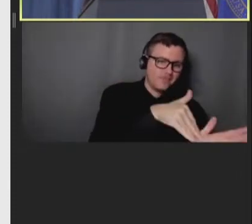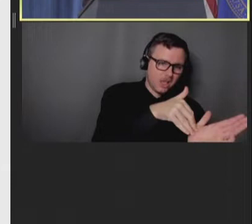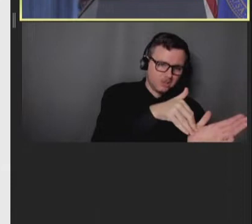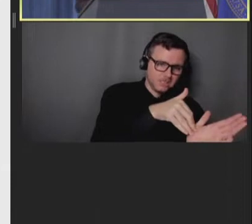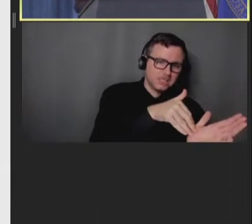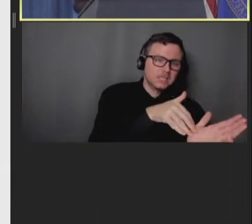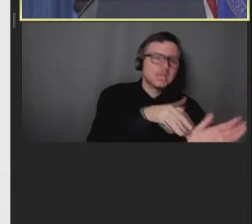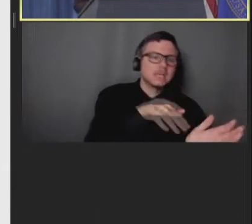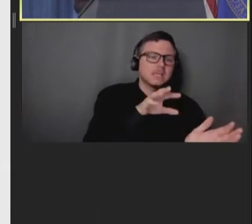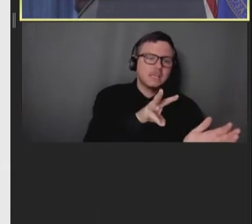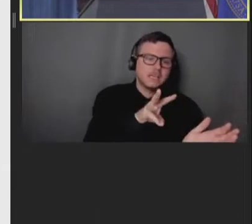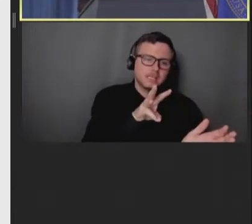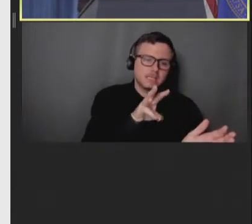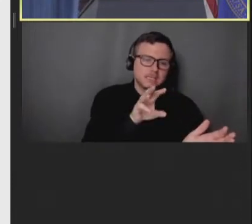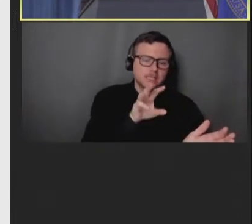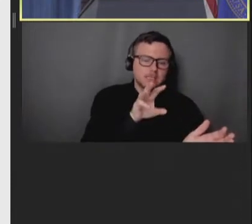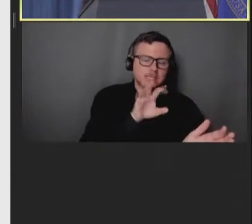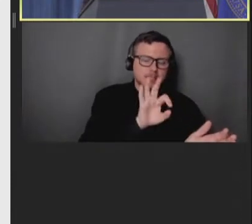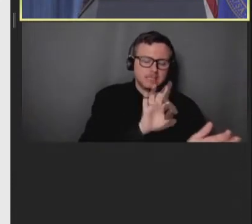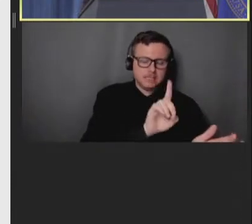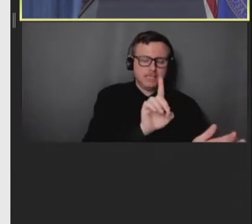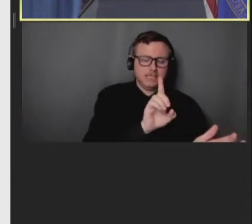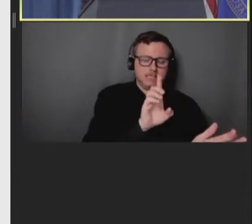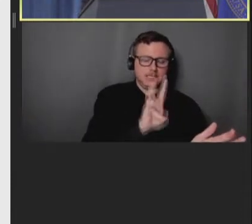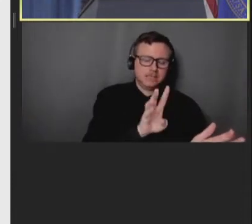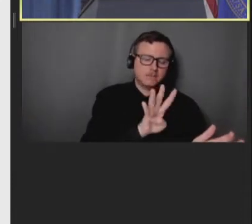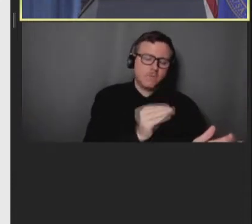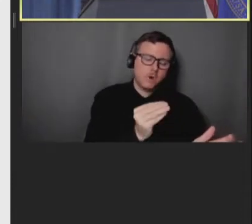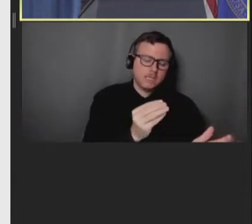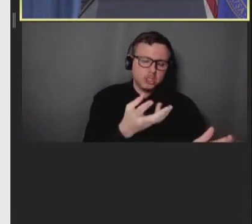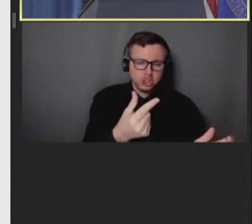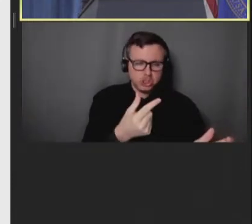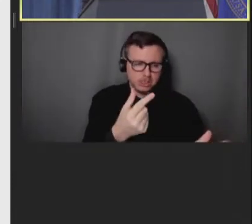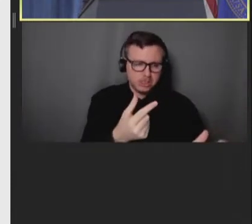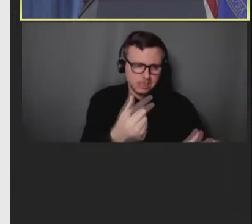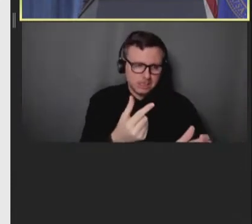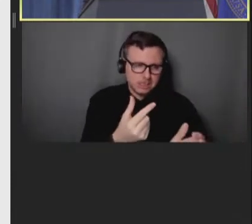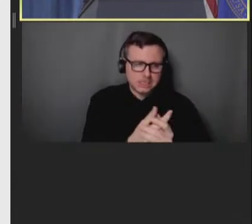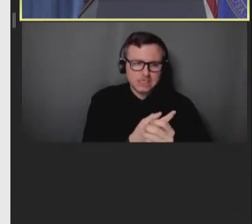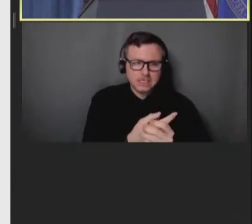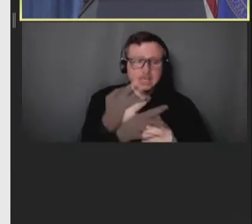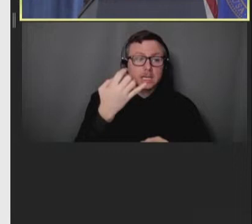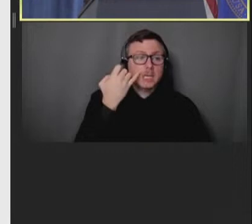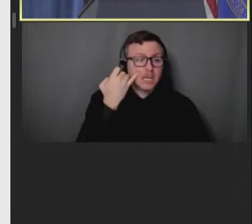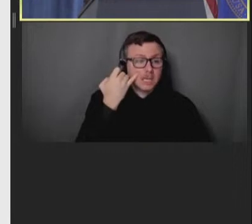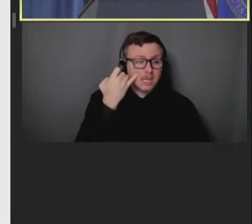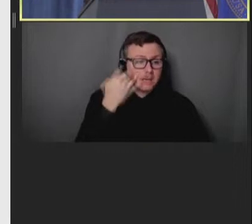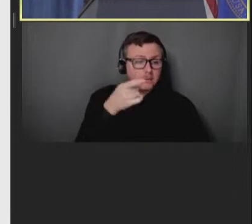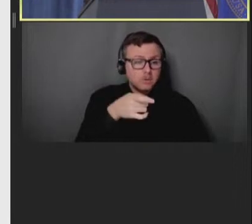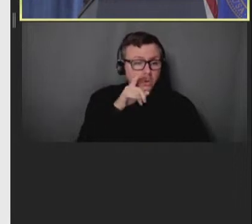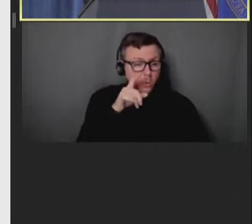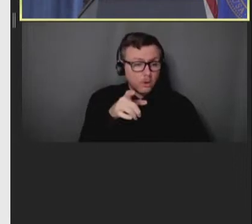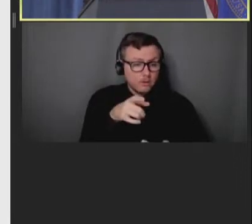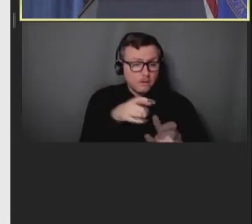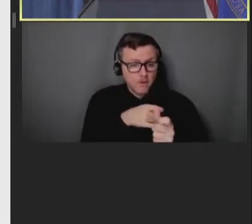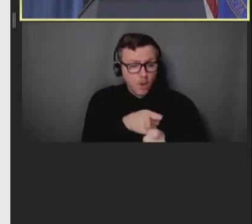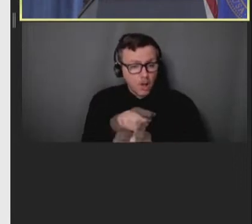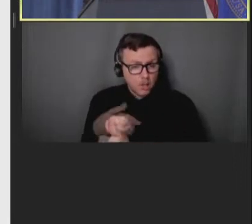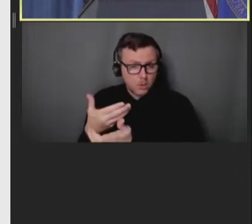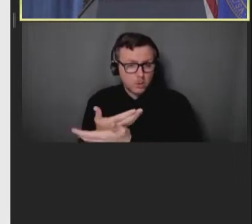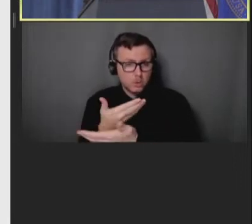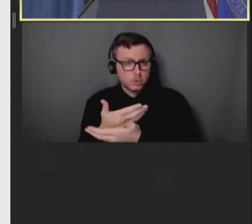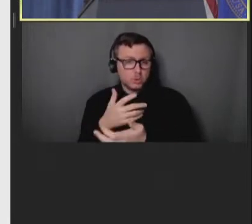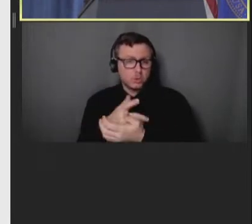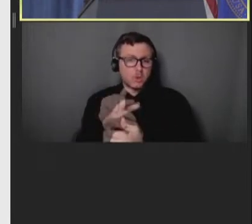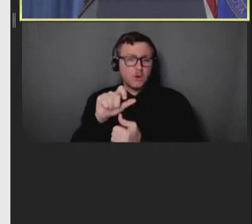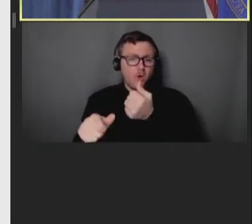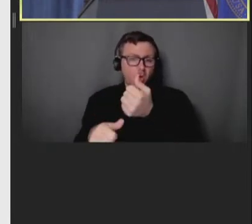D614G. And if you have been following some of the newer sublineages, I can tell you that the